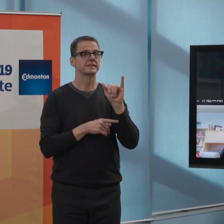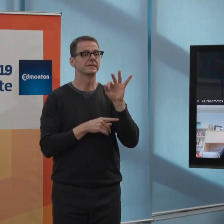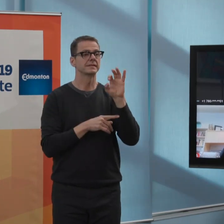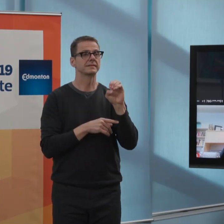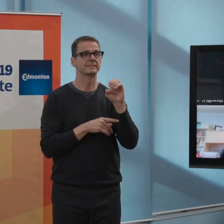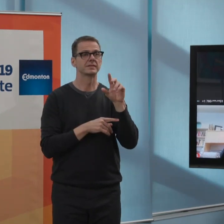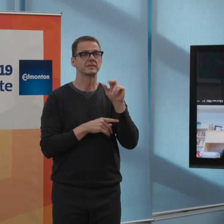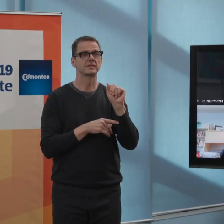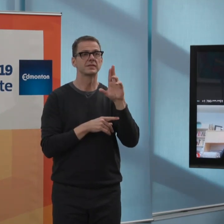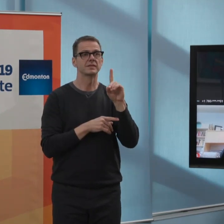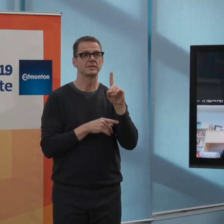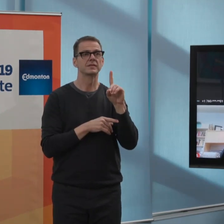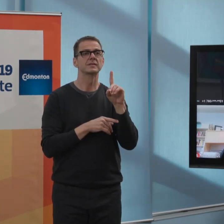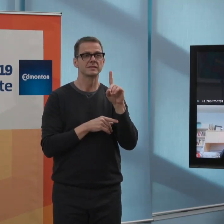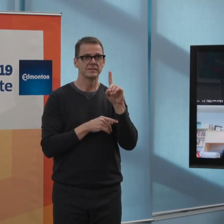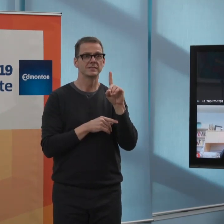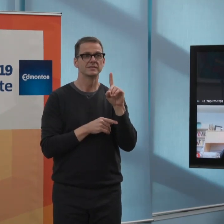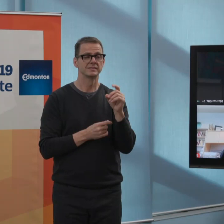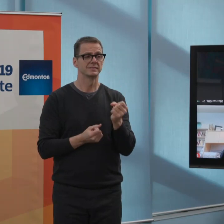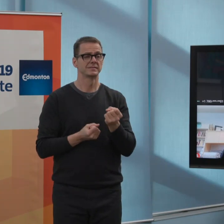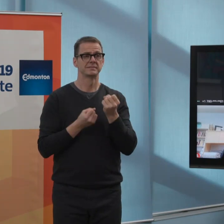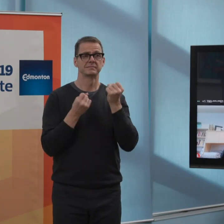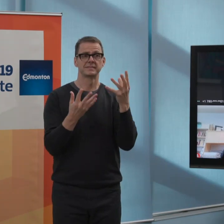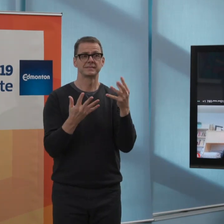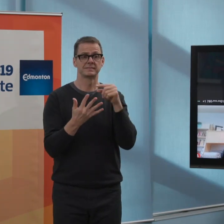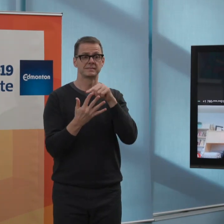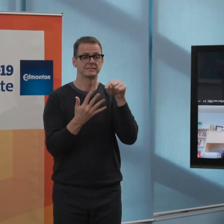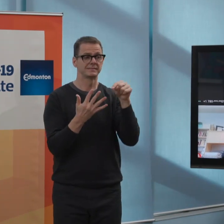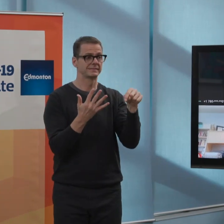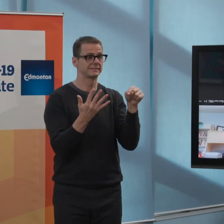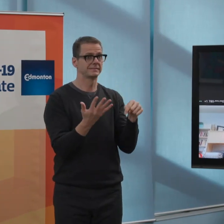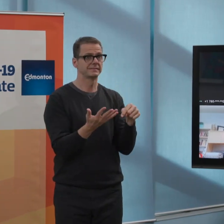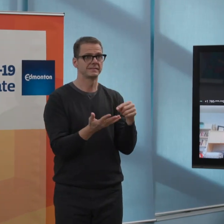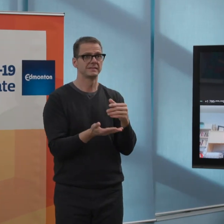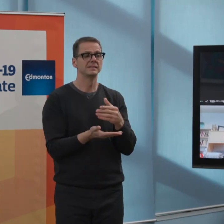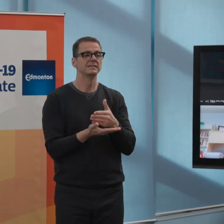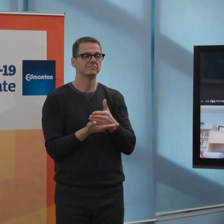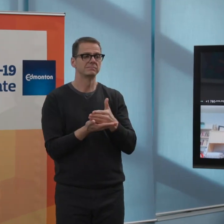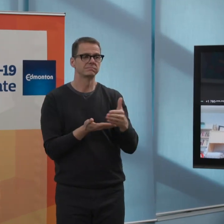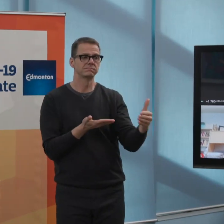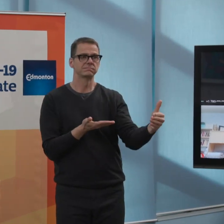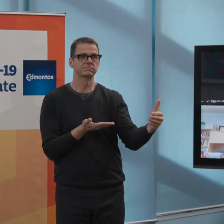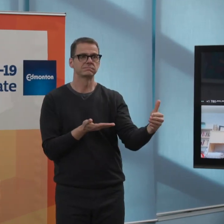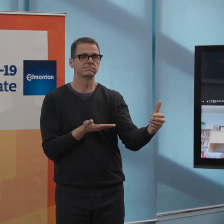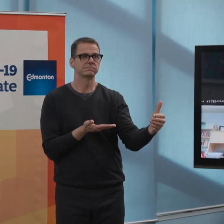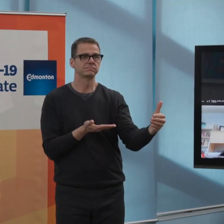such as cemetery services animal care at the zoo plant care at the mute art and